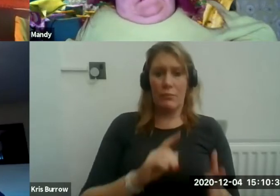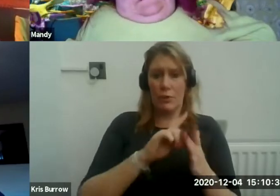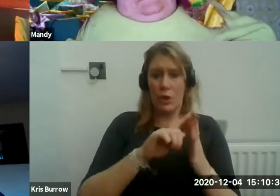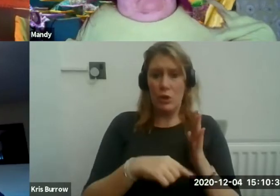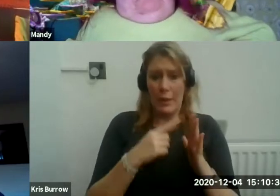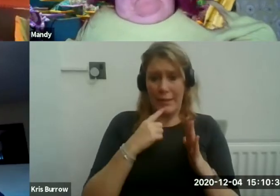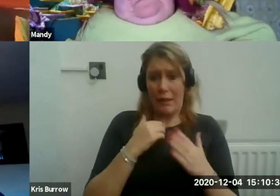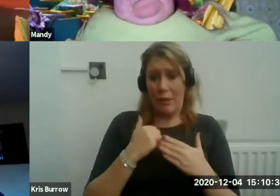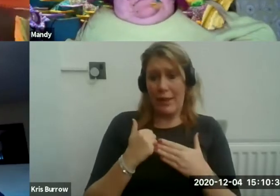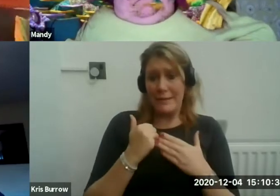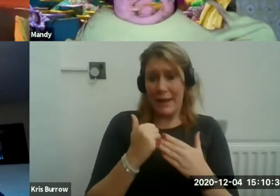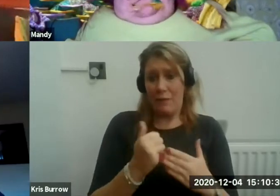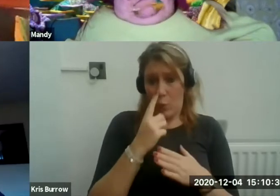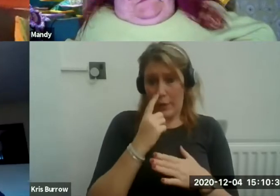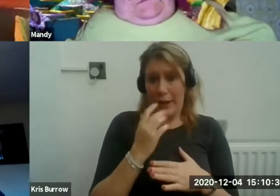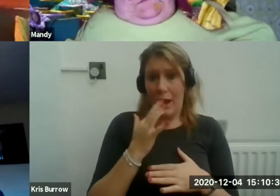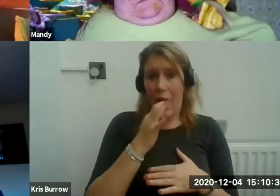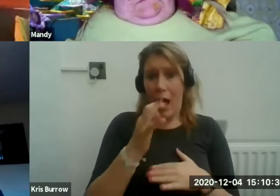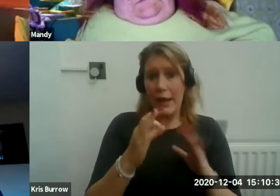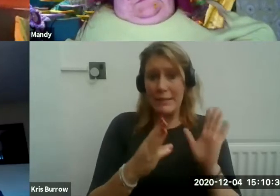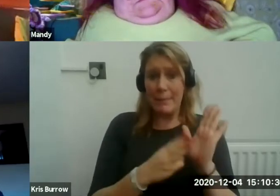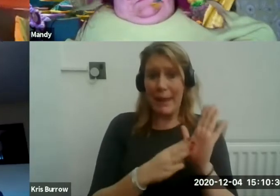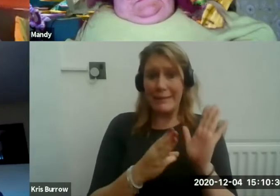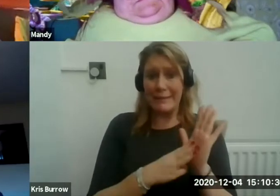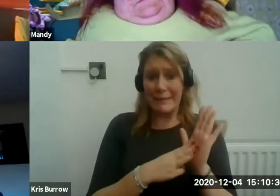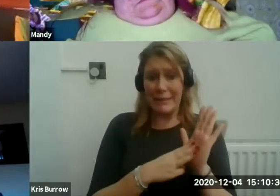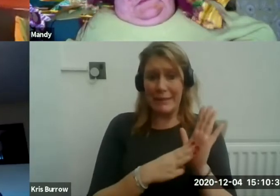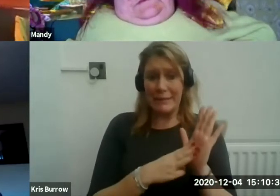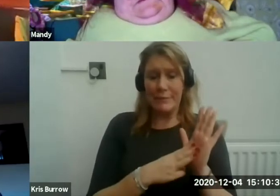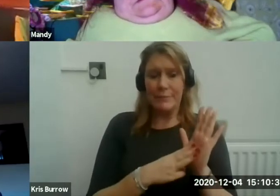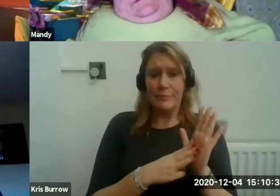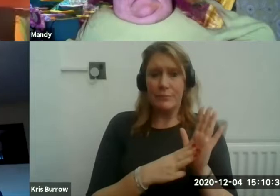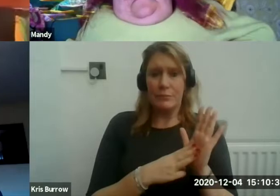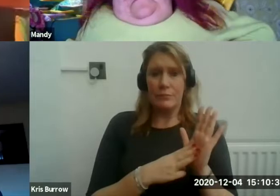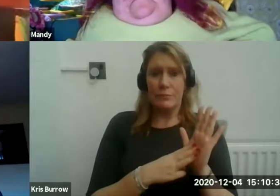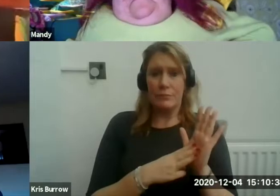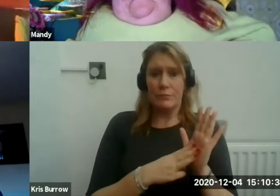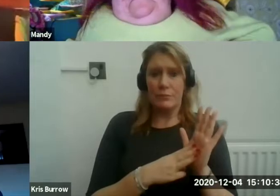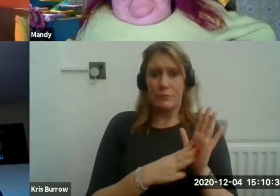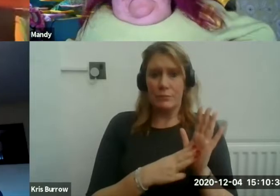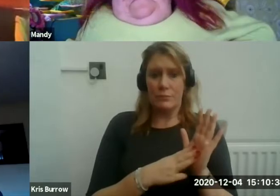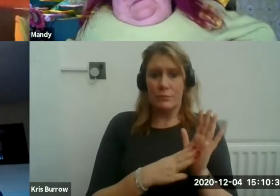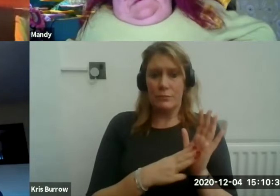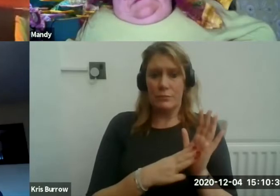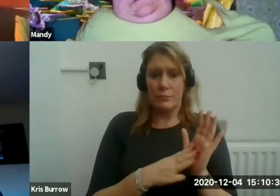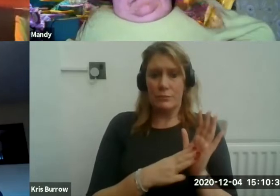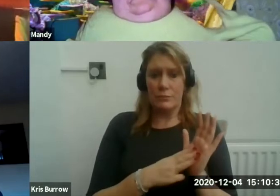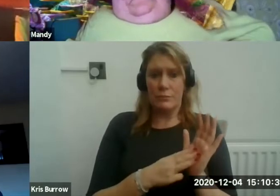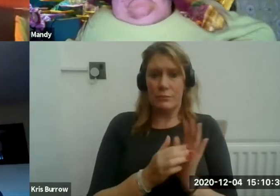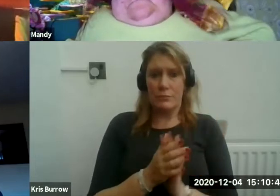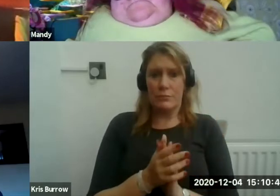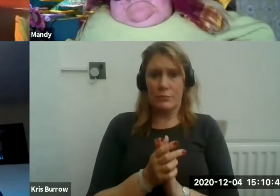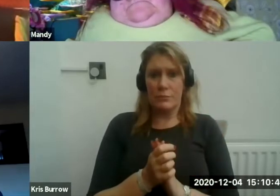to Mandy? Mandy can I ask you because presumably those came out of the blue to